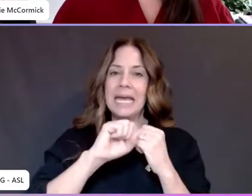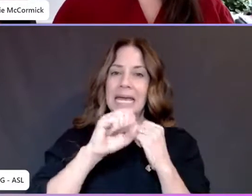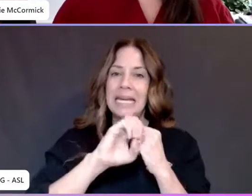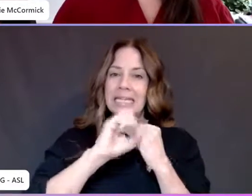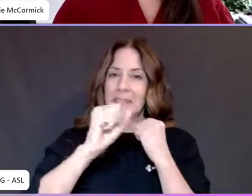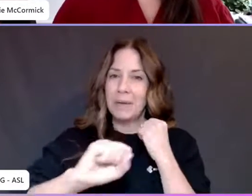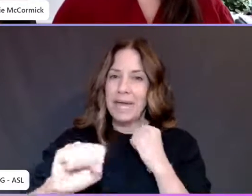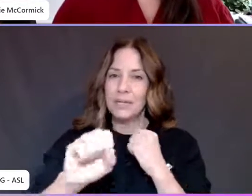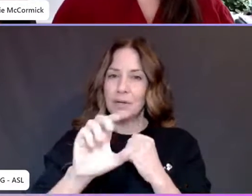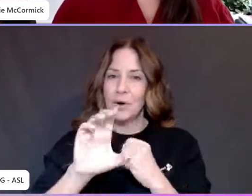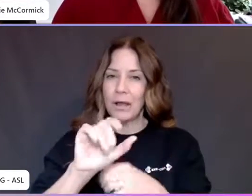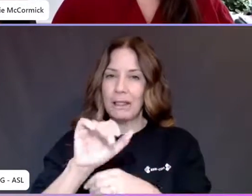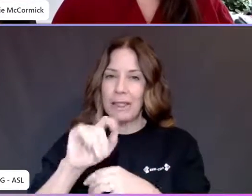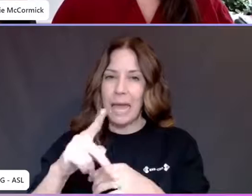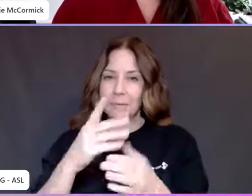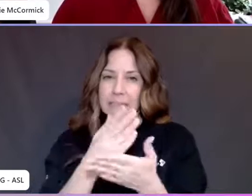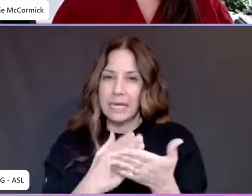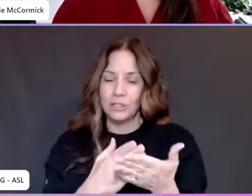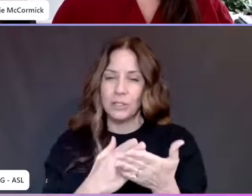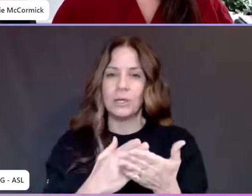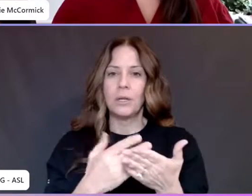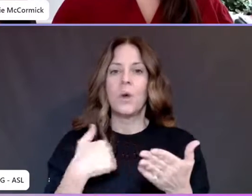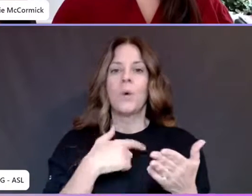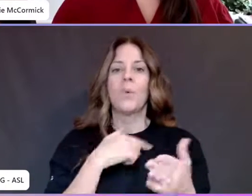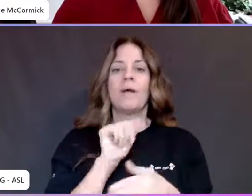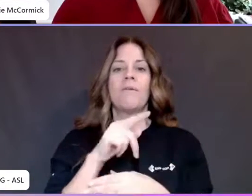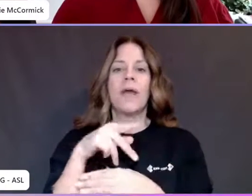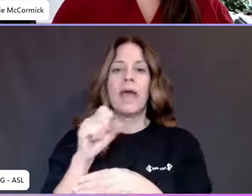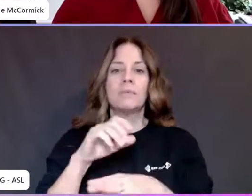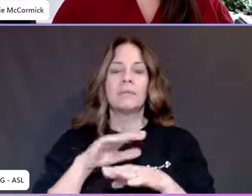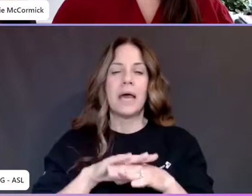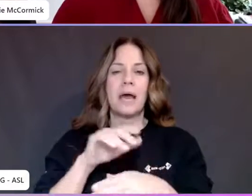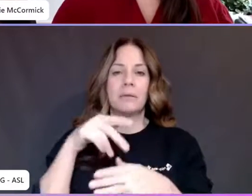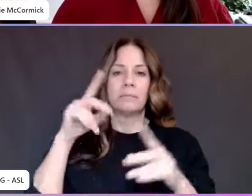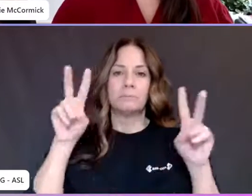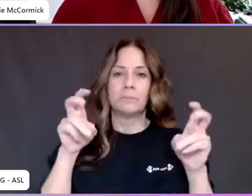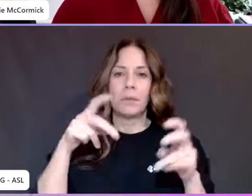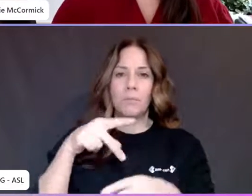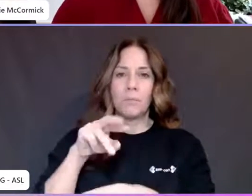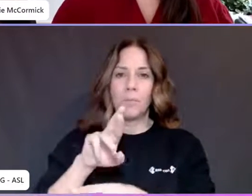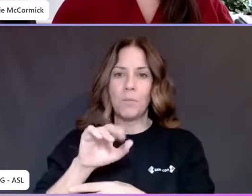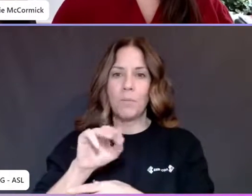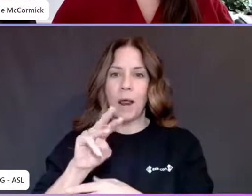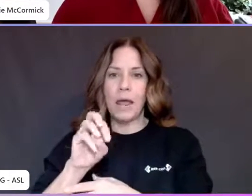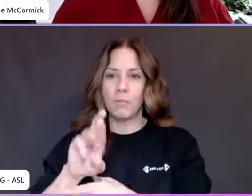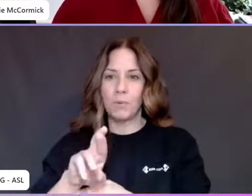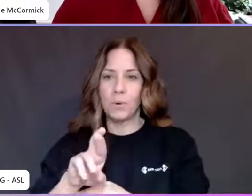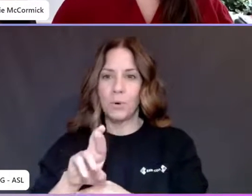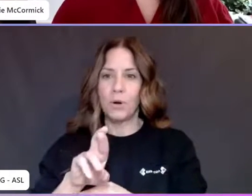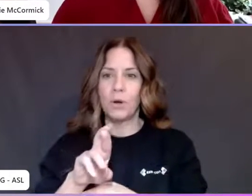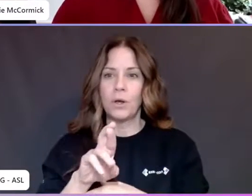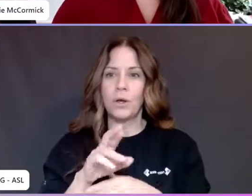it urls and what you we just don't know which team specifically expand or collapse section. Was nice though is